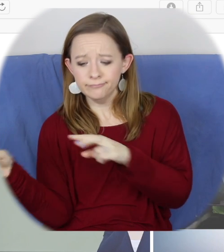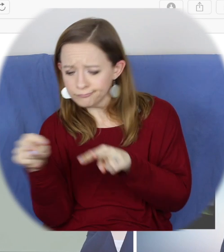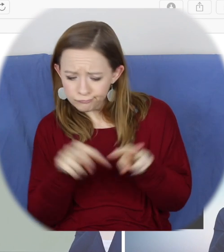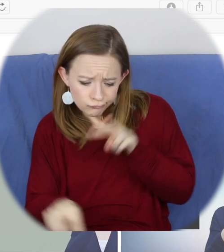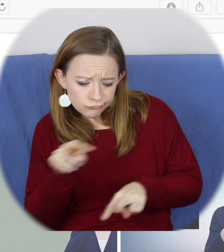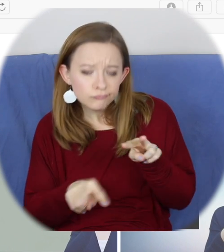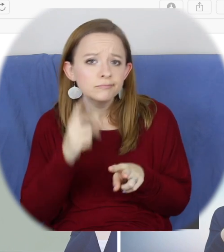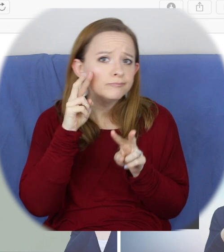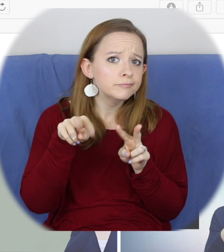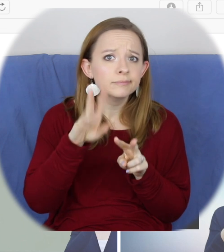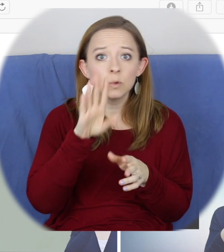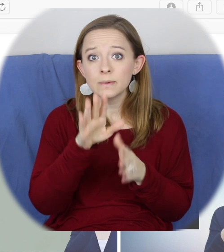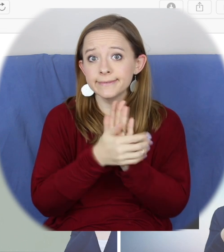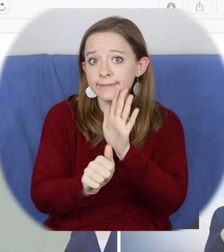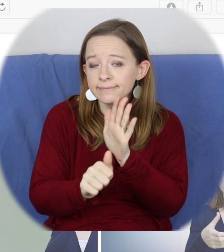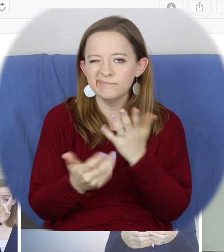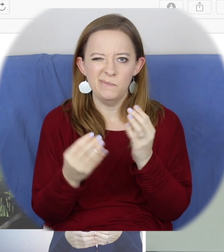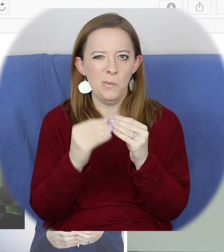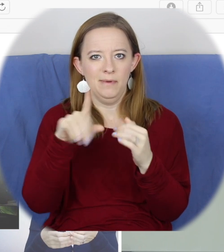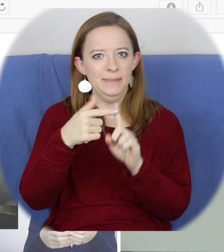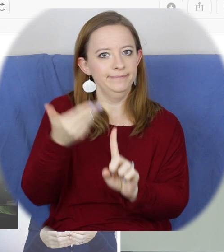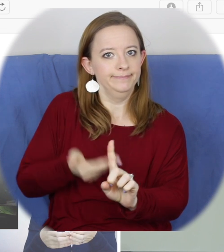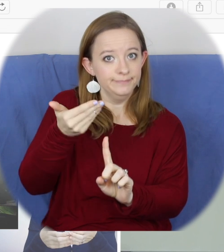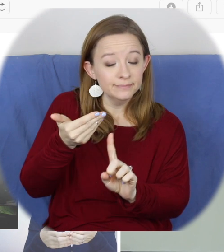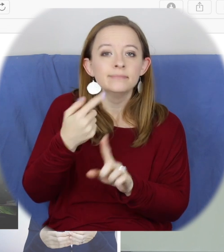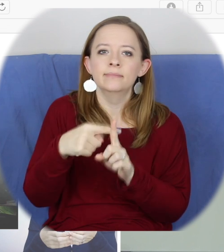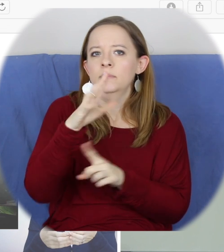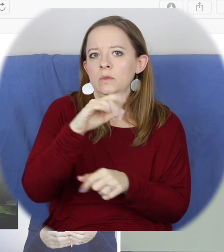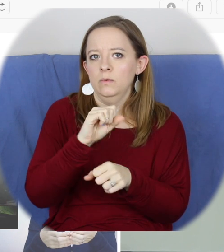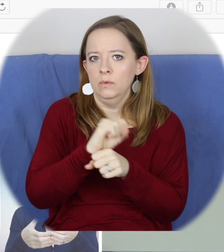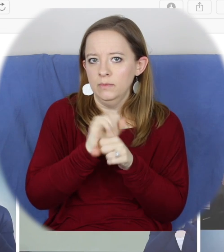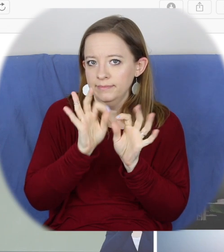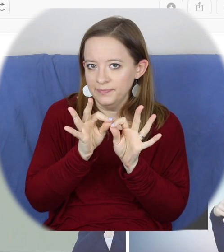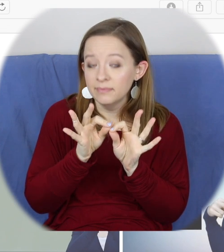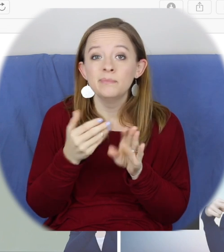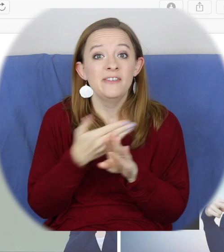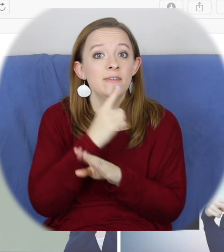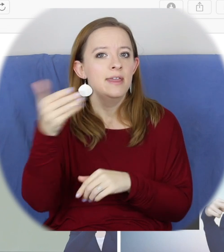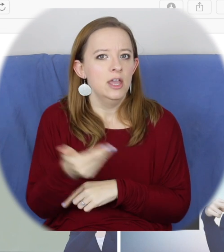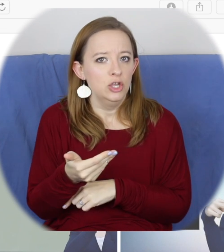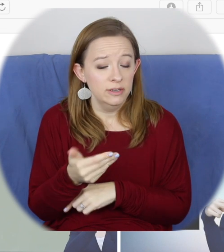exactly what skills you have... just more about you and your work before hiring you.